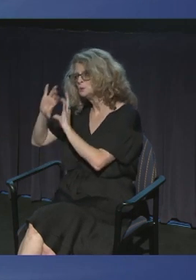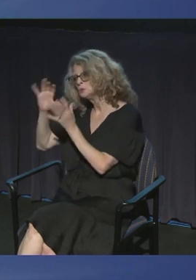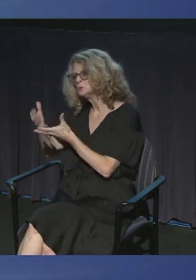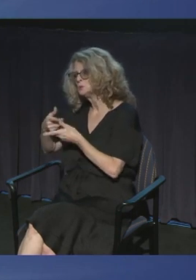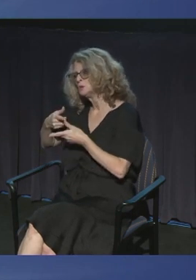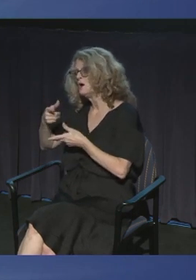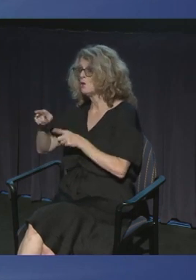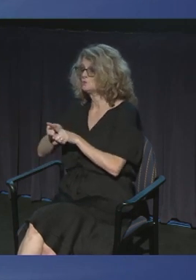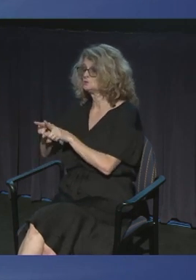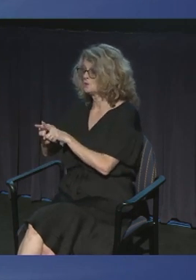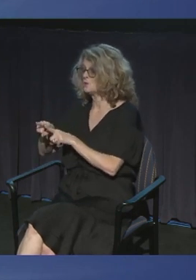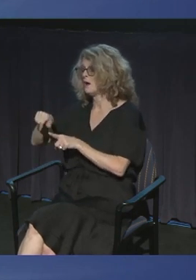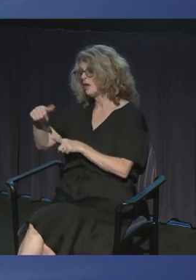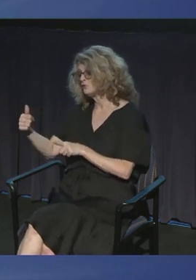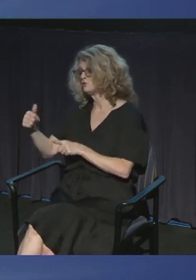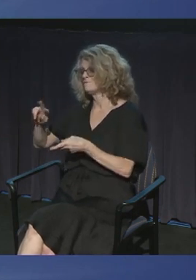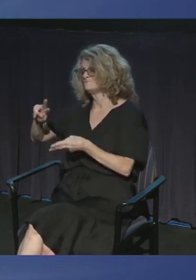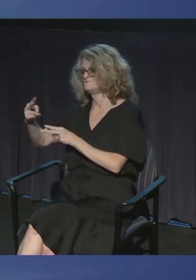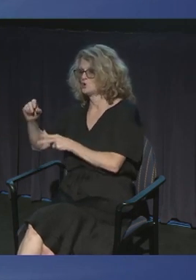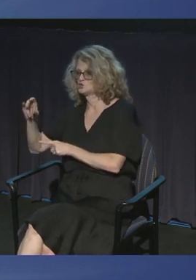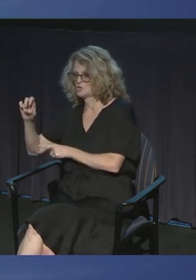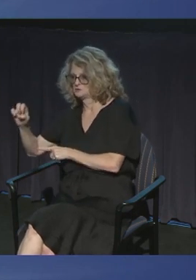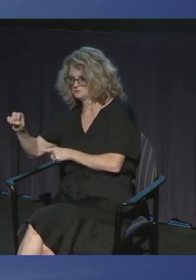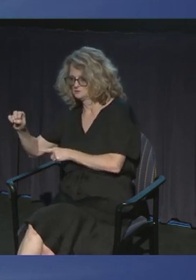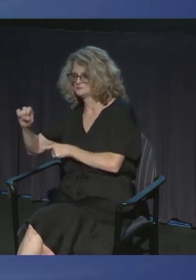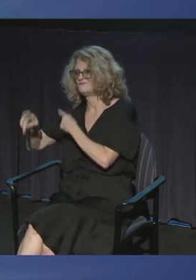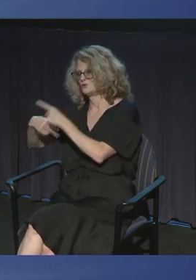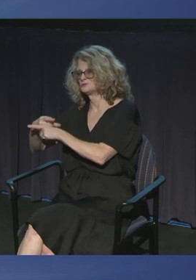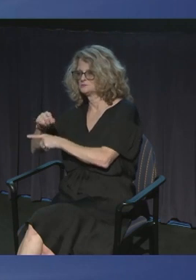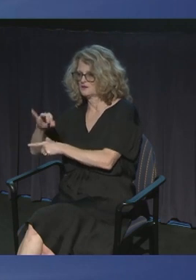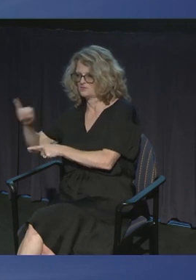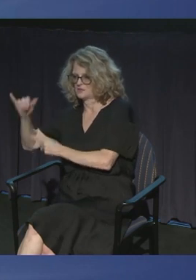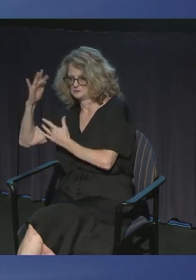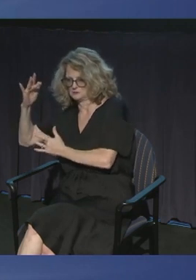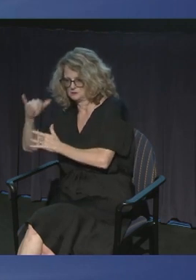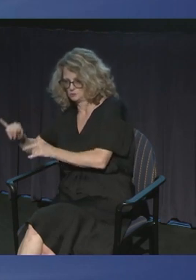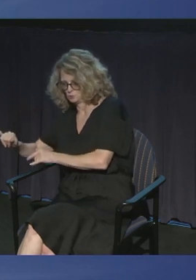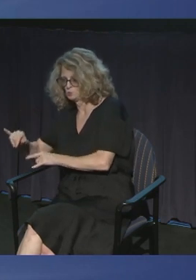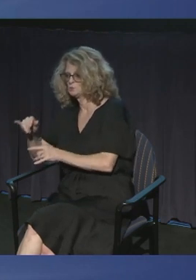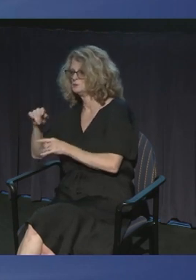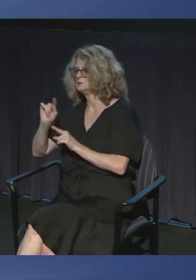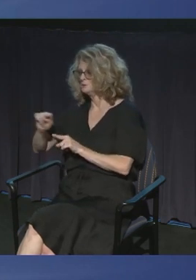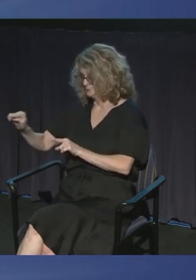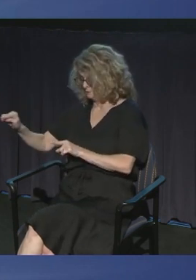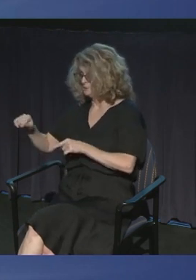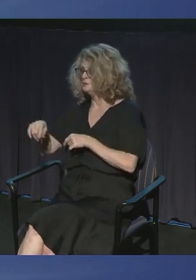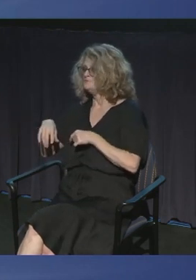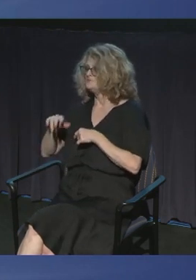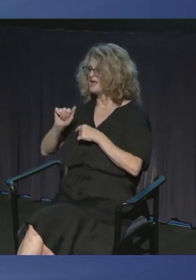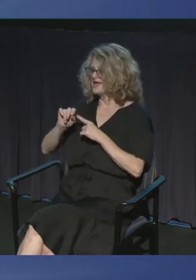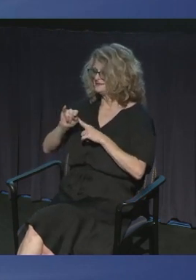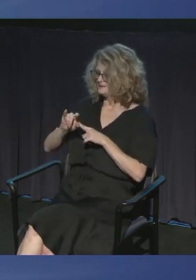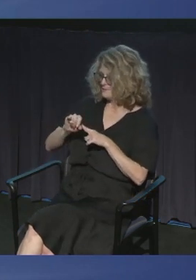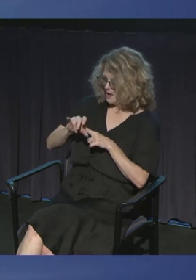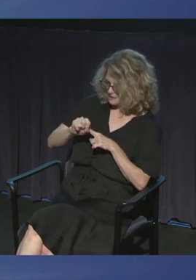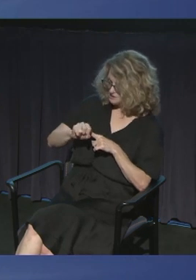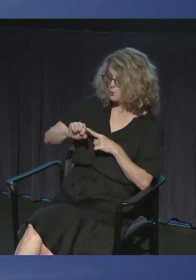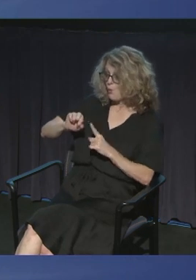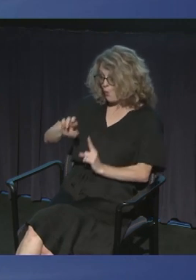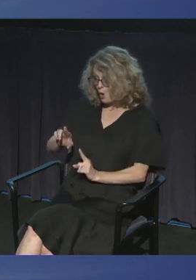VERSIONS CALLED NOMID OR SYNCA